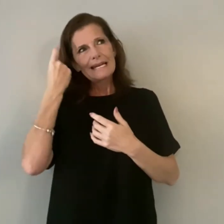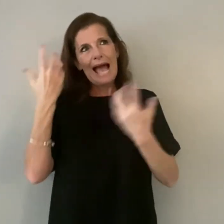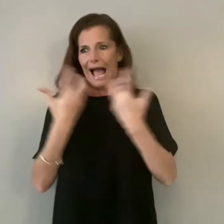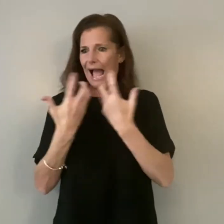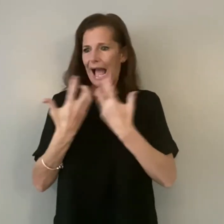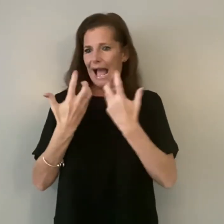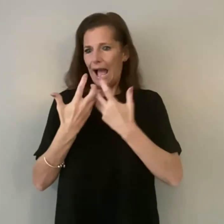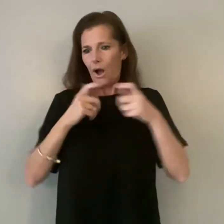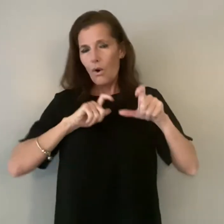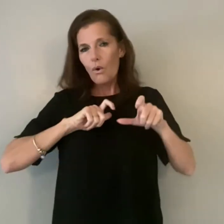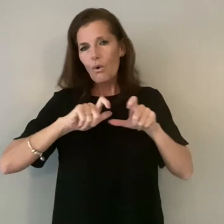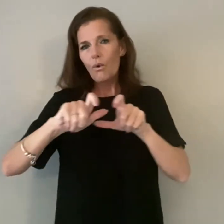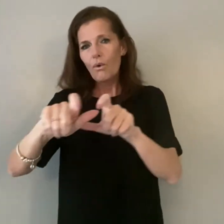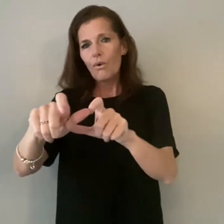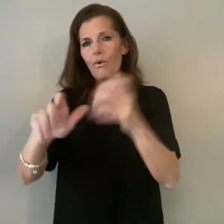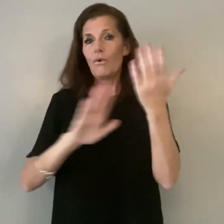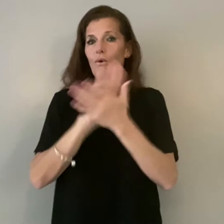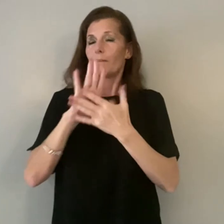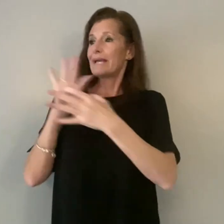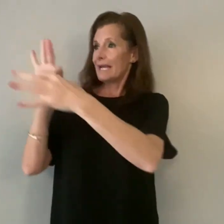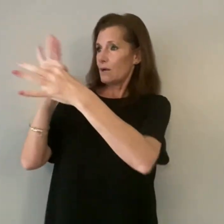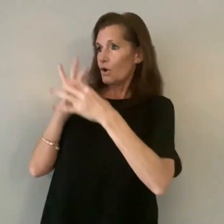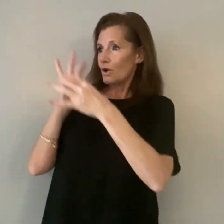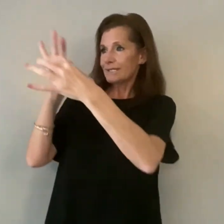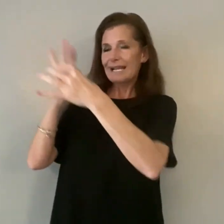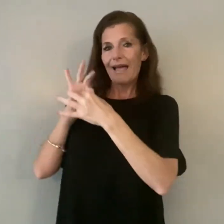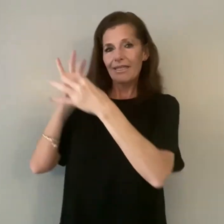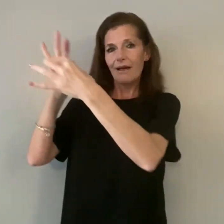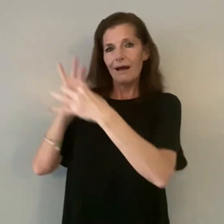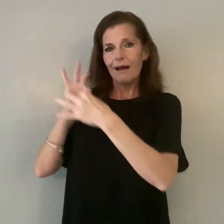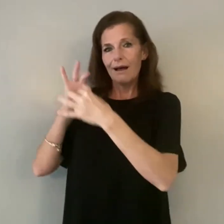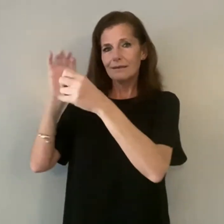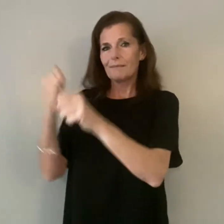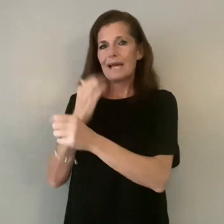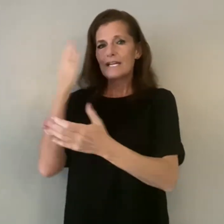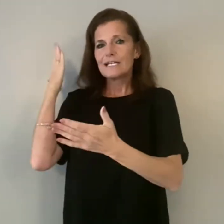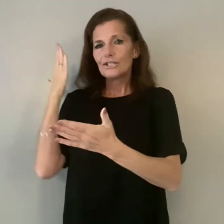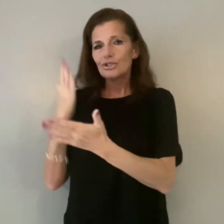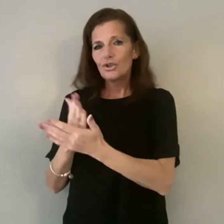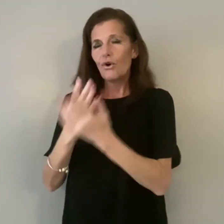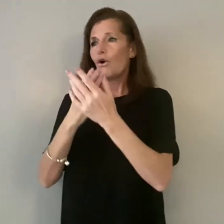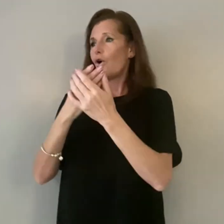then apply that in action. So how we might work together to ensure